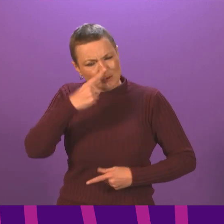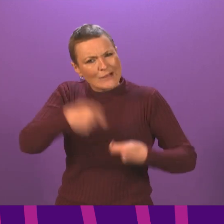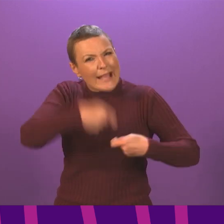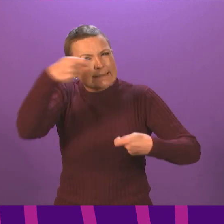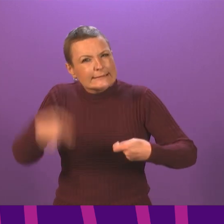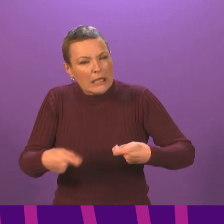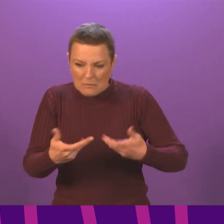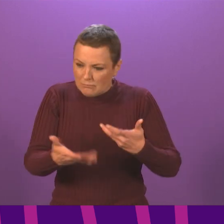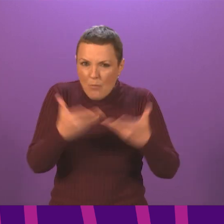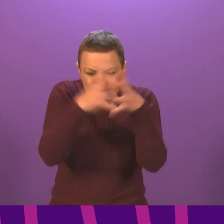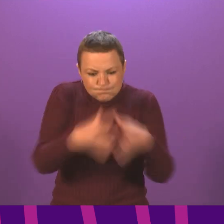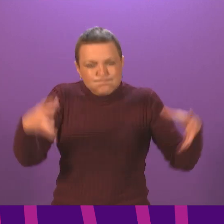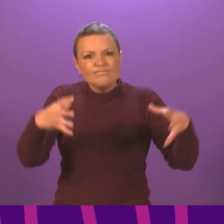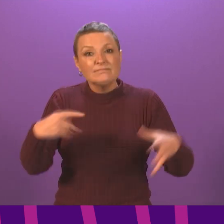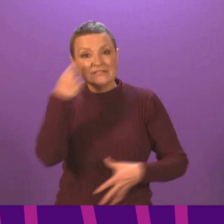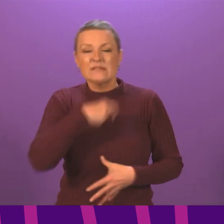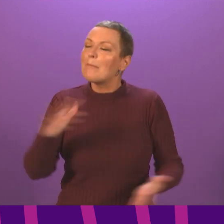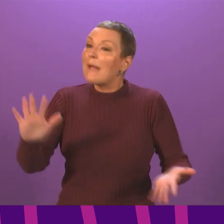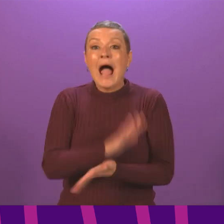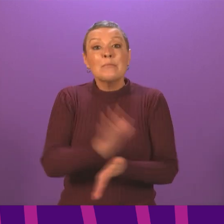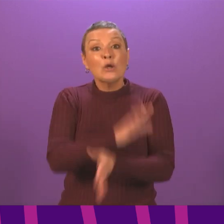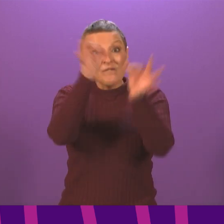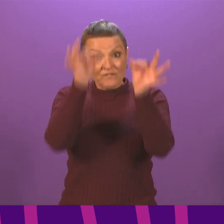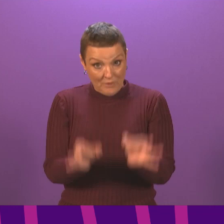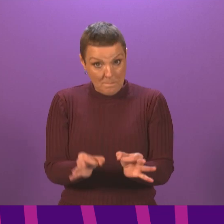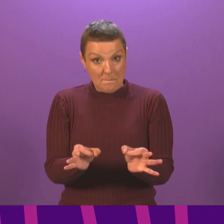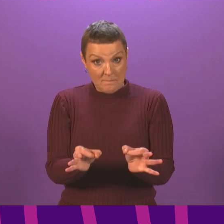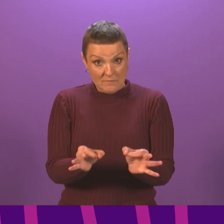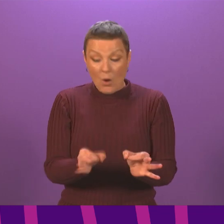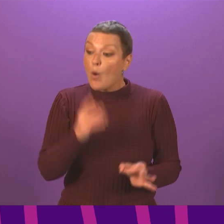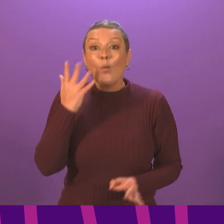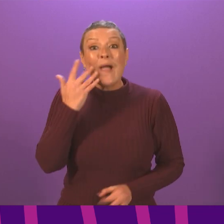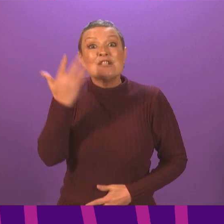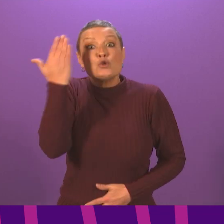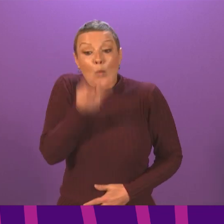the further extension of testing, and I am pleased to confirm that, from the return to